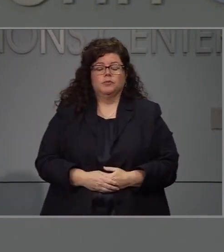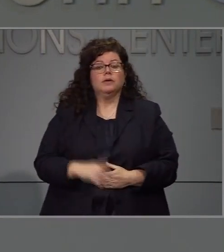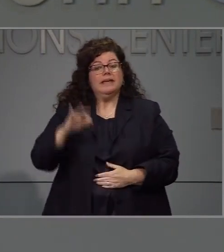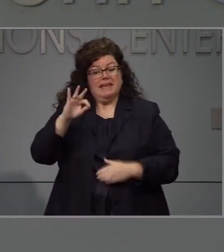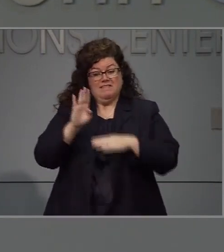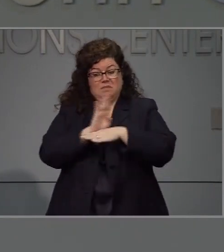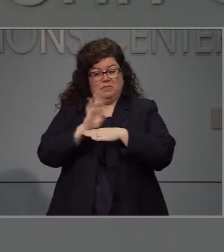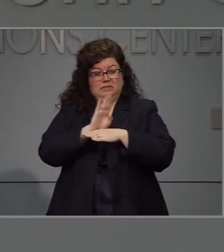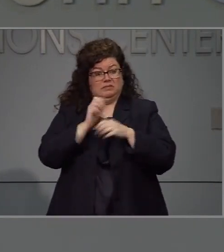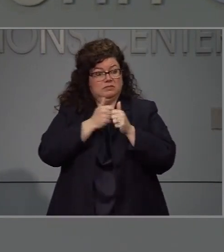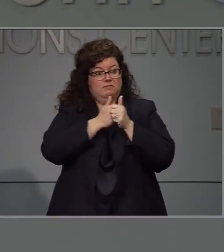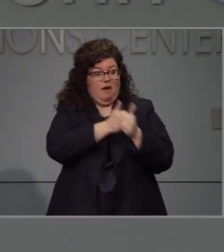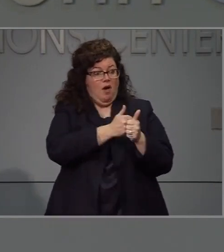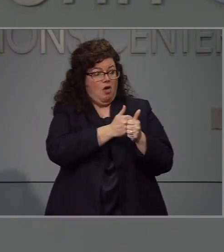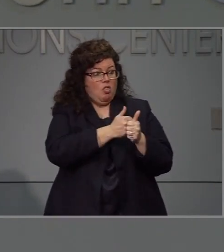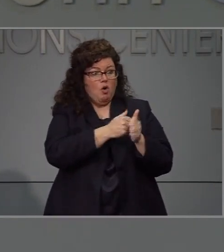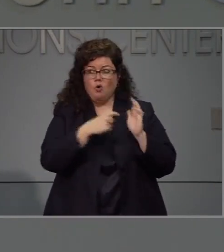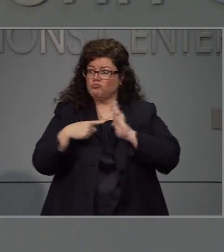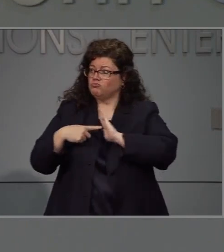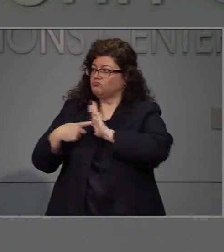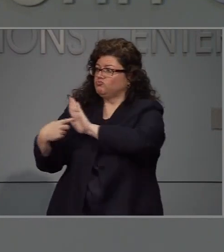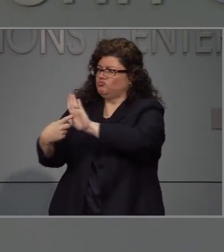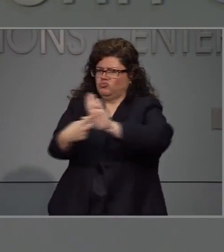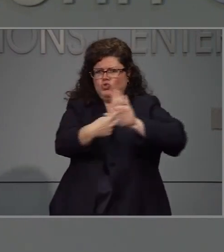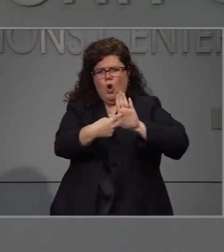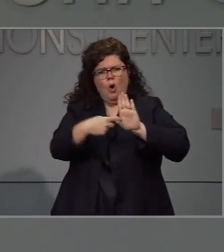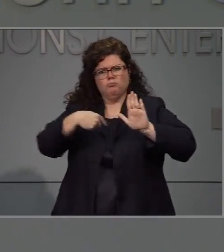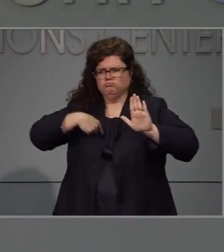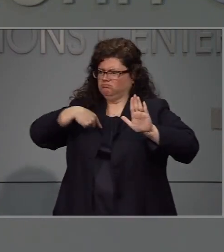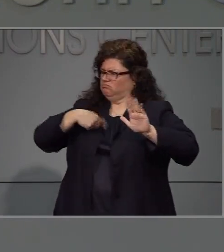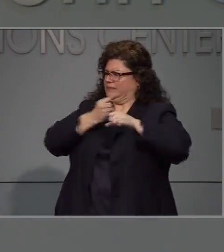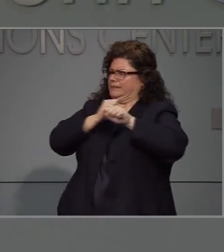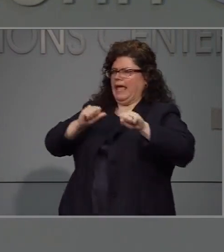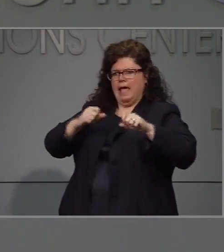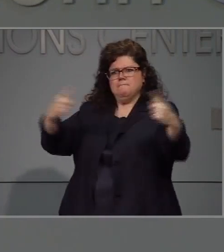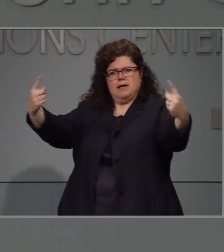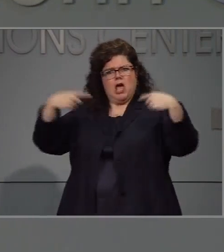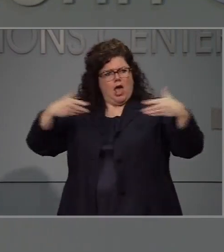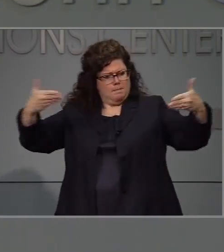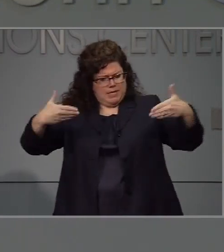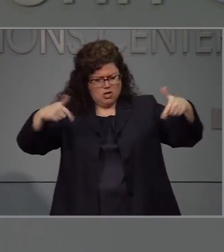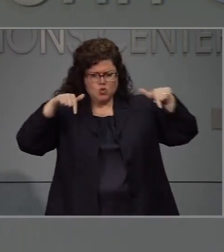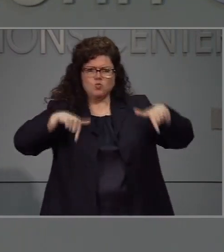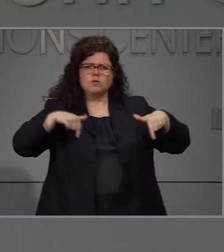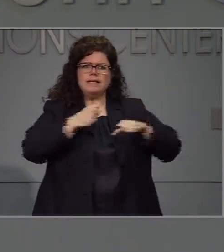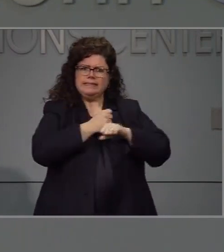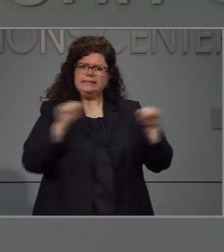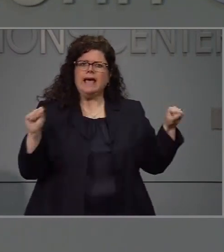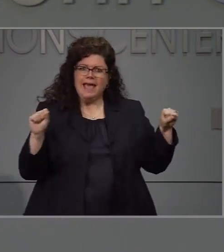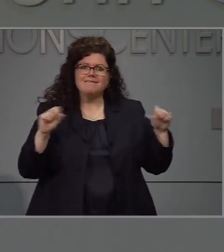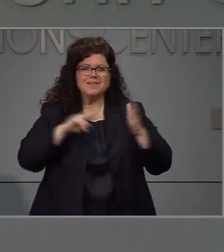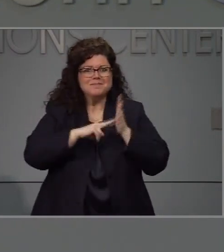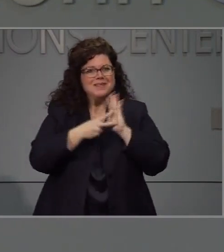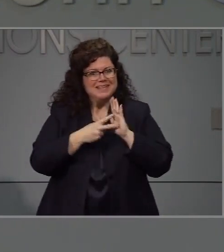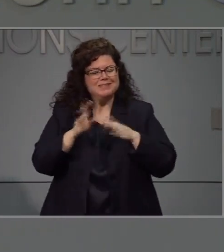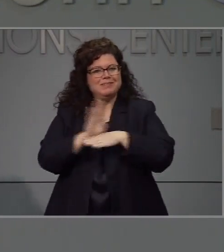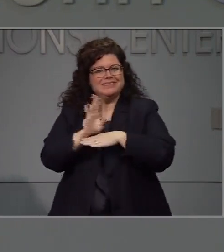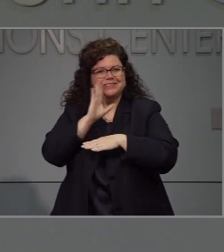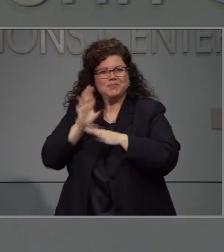THAT FOLKS COULD OPERATE IN THE IN THE SAFEST WAY POSSIBLE. THANK YOU.